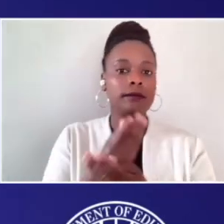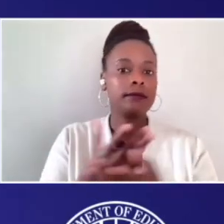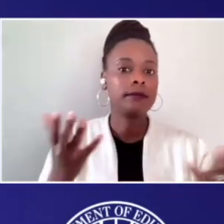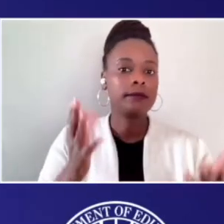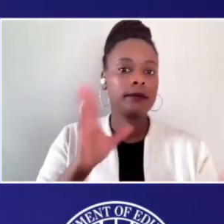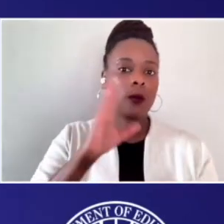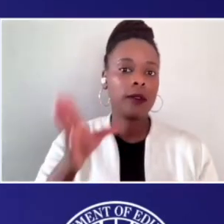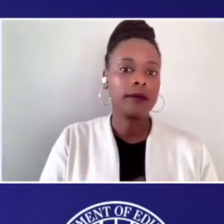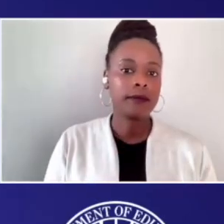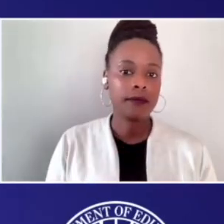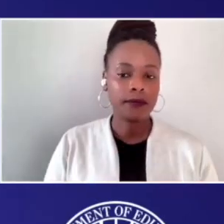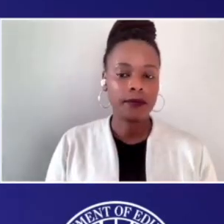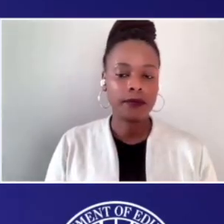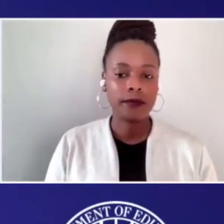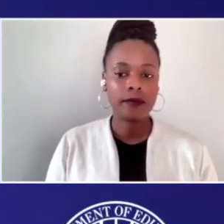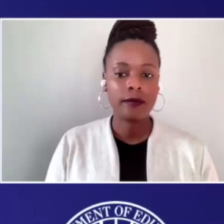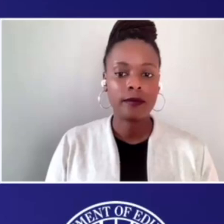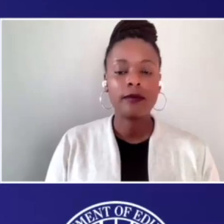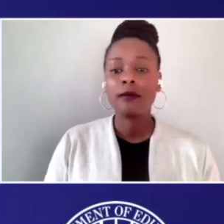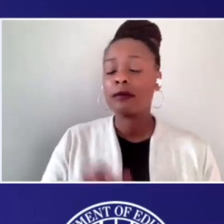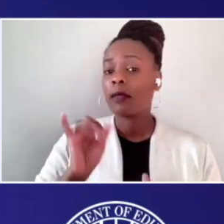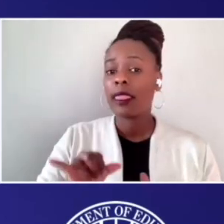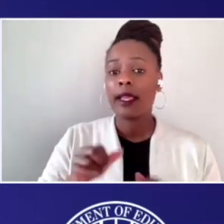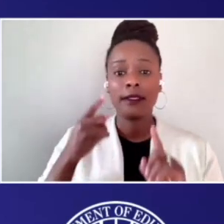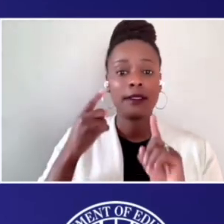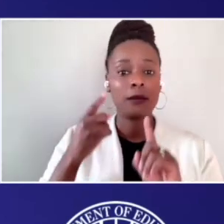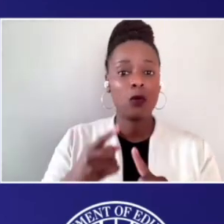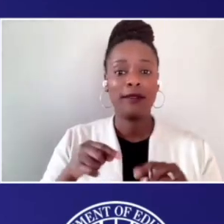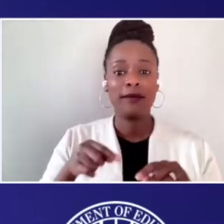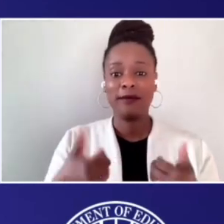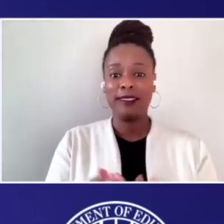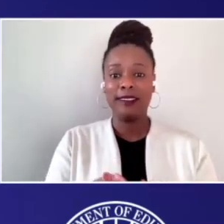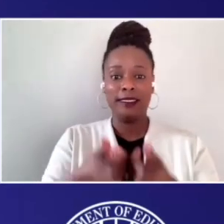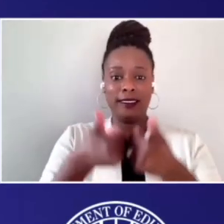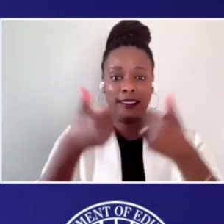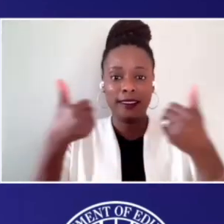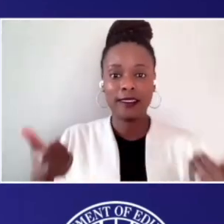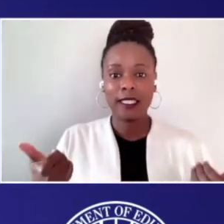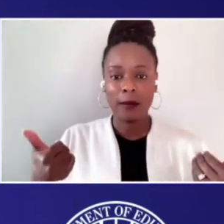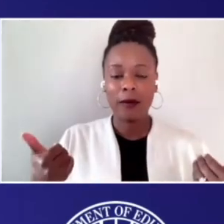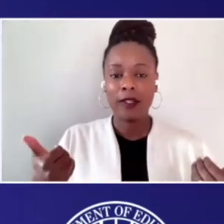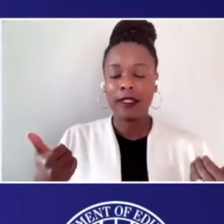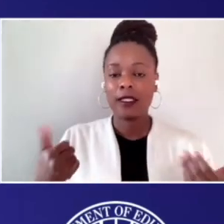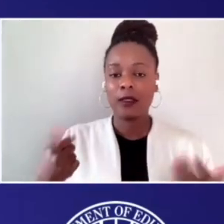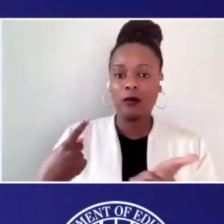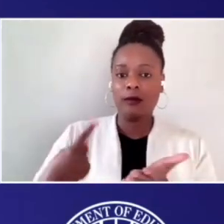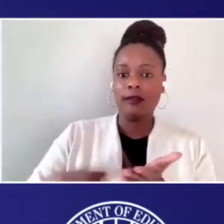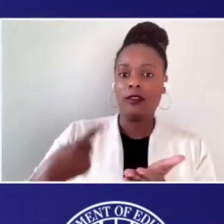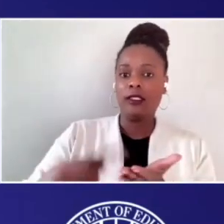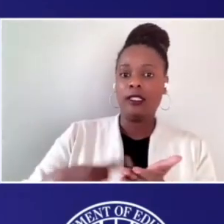But it is exactly that point. This is separate and apart from what we are talking about as the loan limits as they